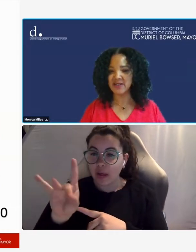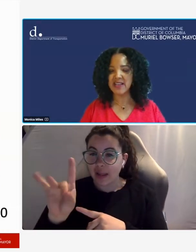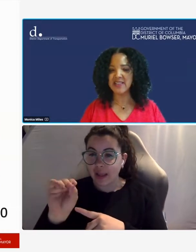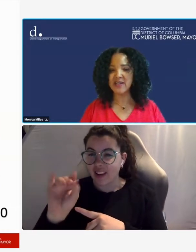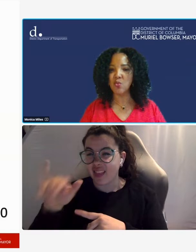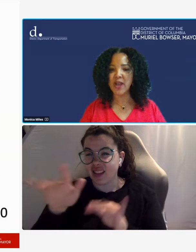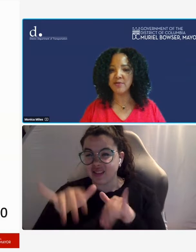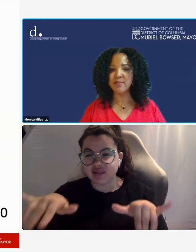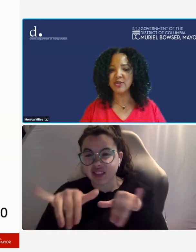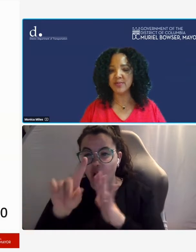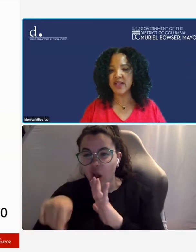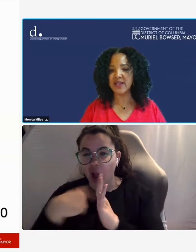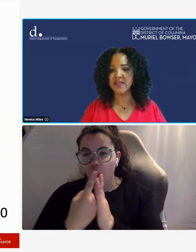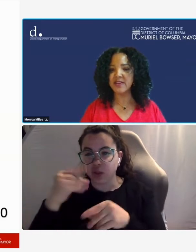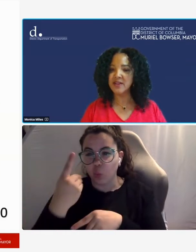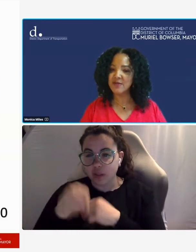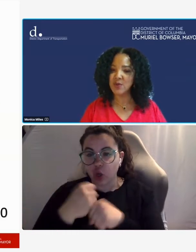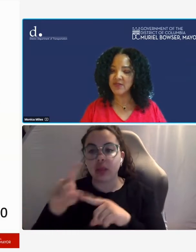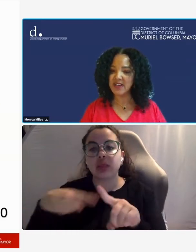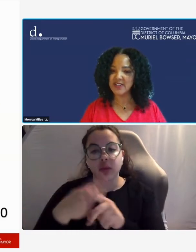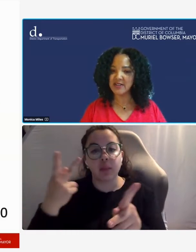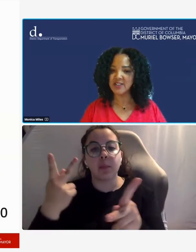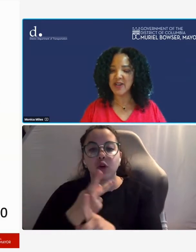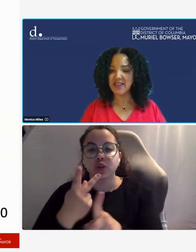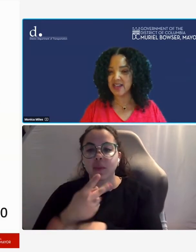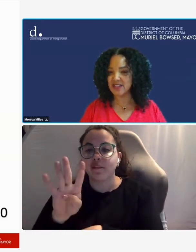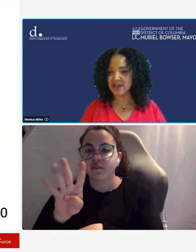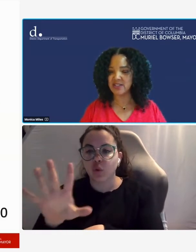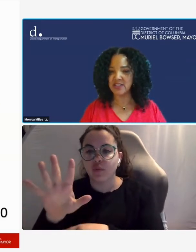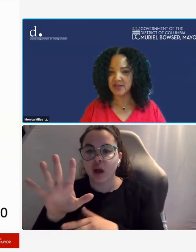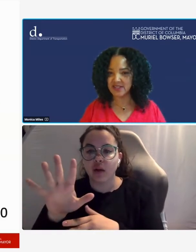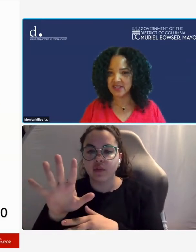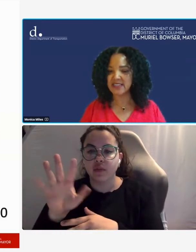and then why you multiply the 45 dollars by a thousand hours it's because that's how